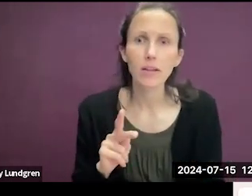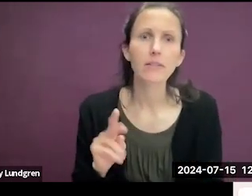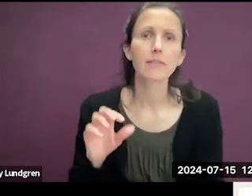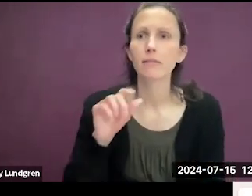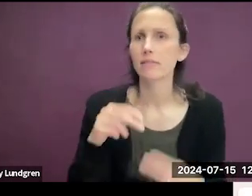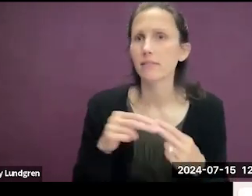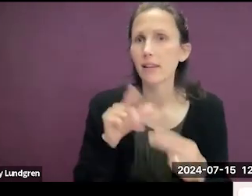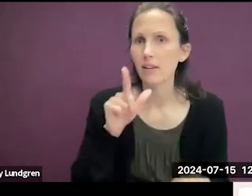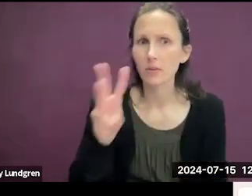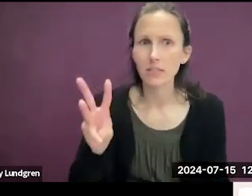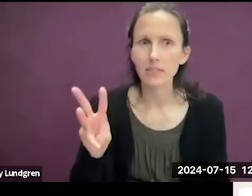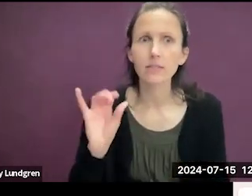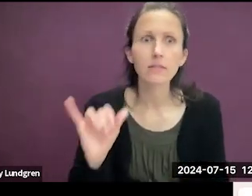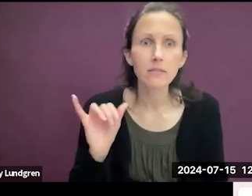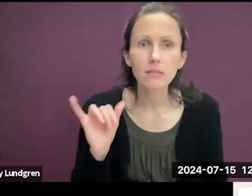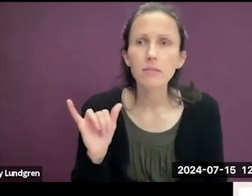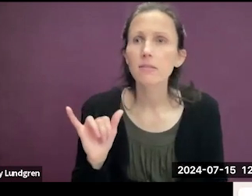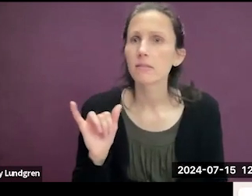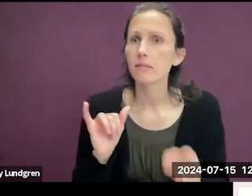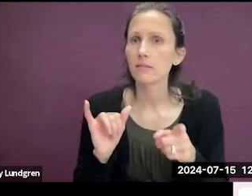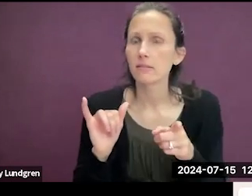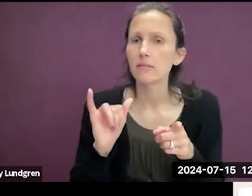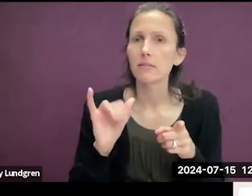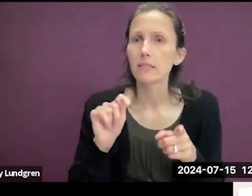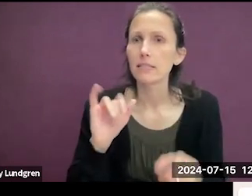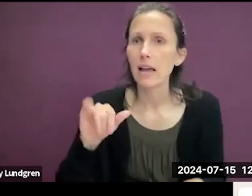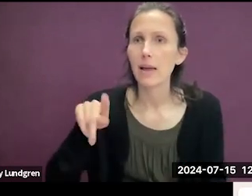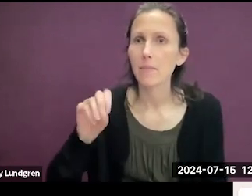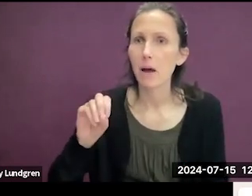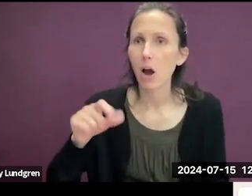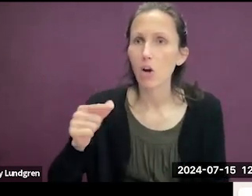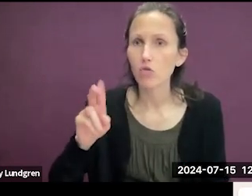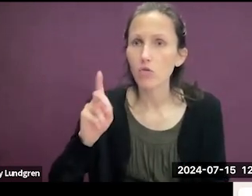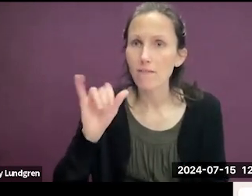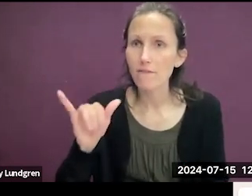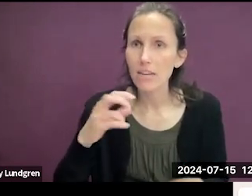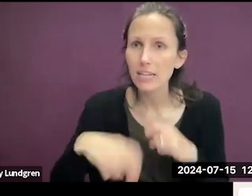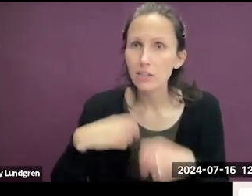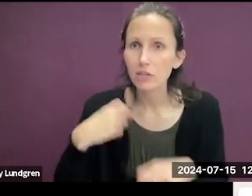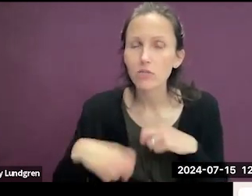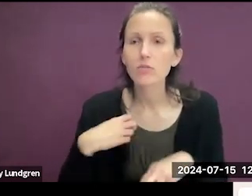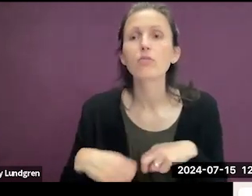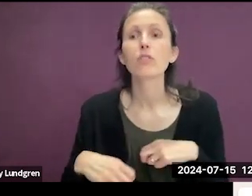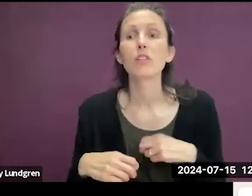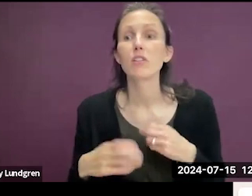So again, feel free to participate via the chat. You can unmute, you can raise a hand, whatever works best for you.